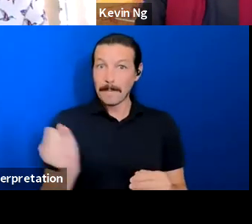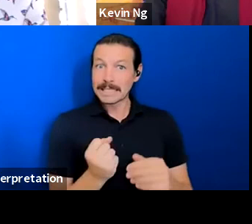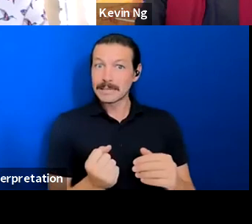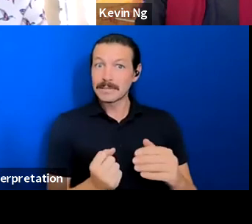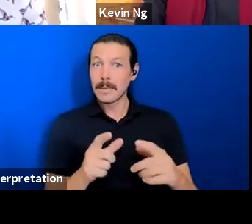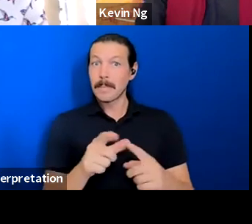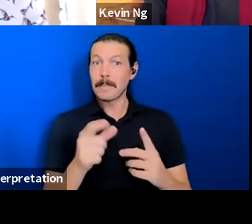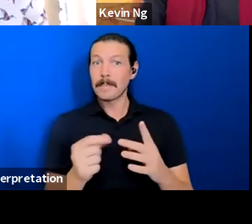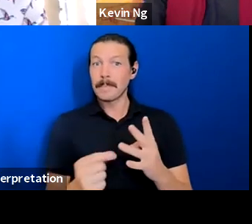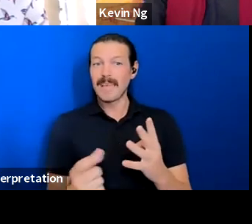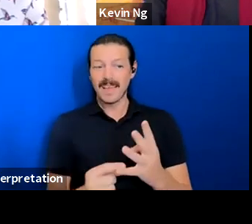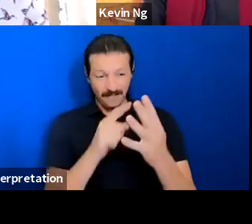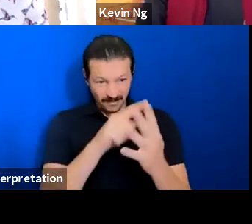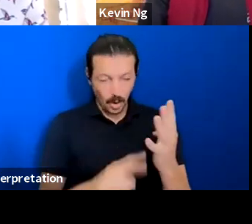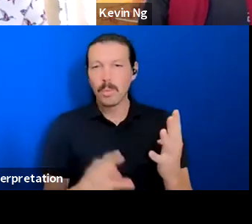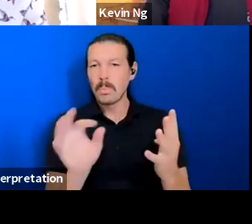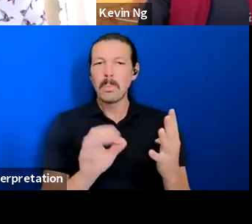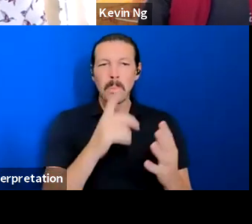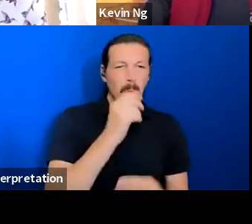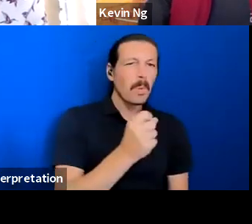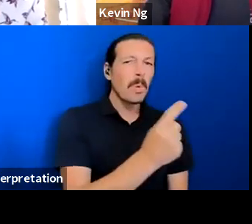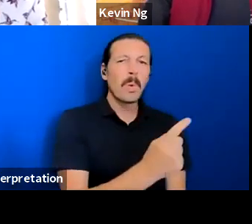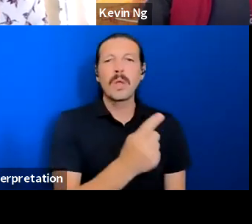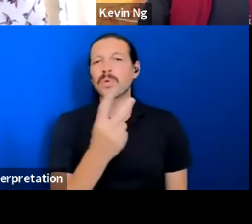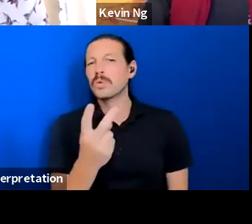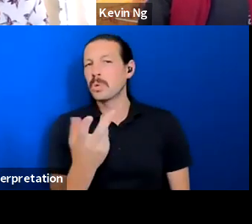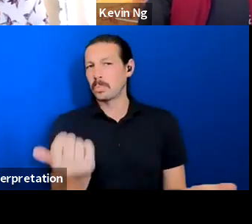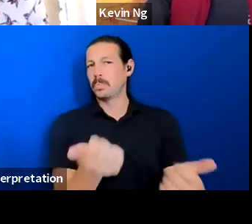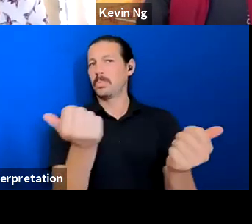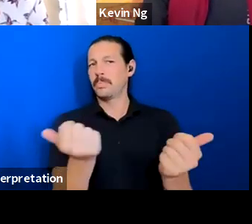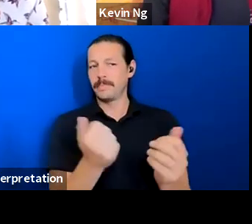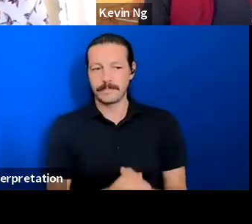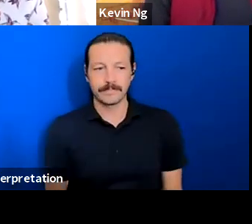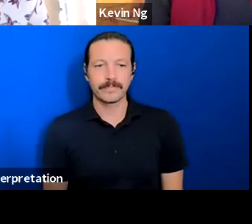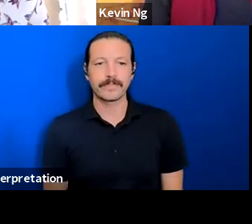ask you to provide contact details for at least one referee and that's if we